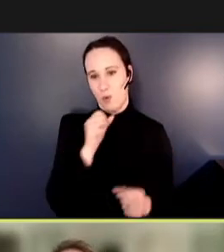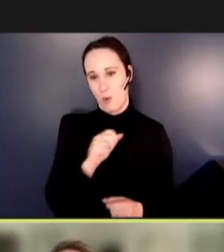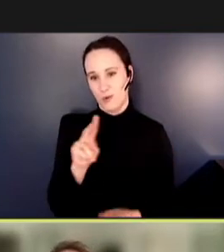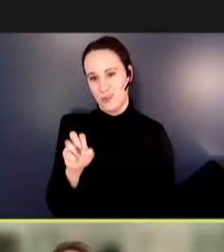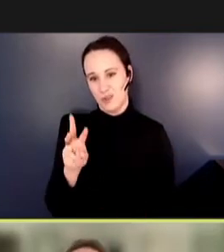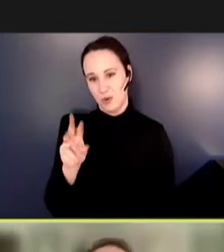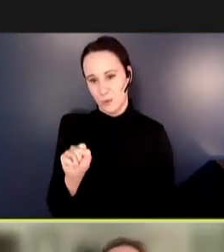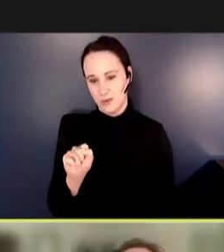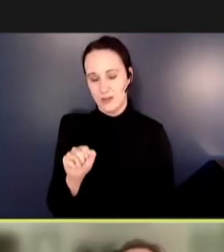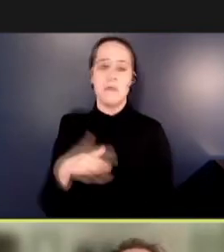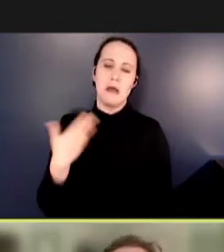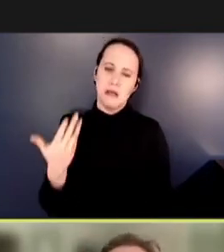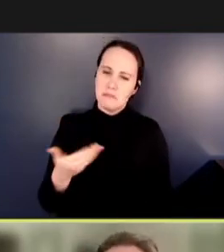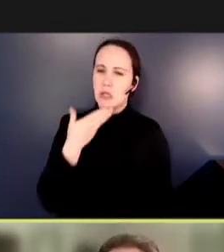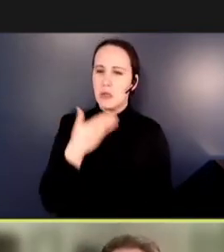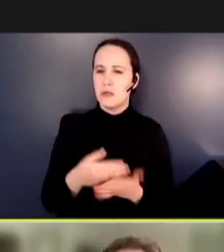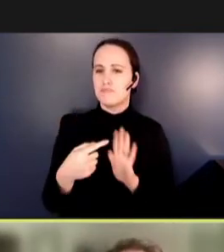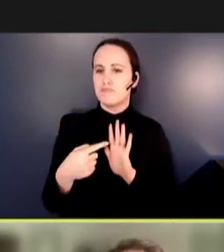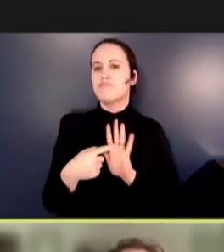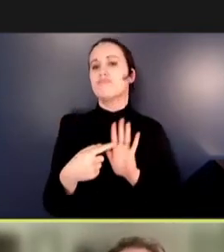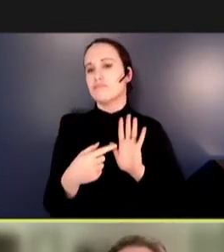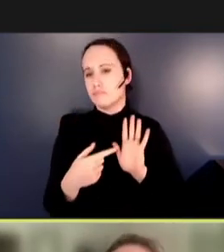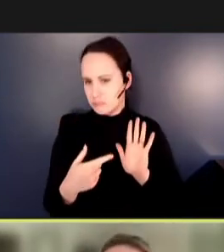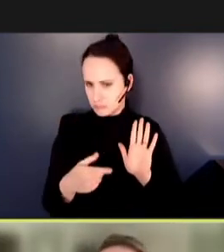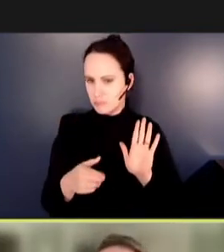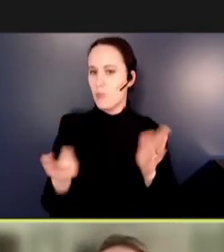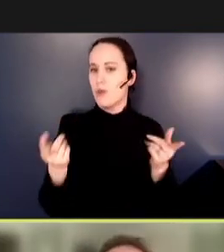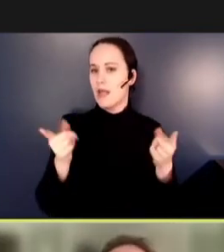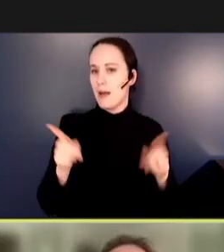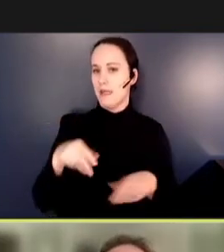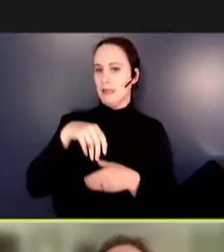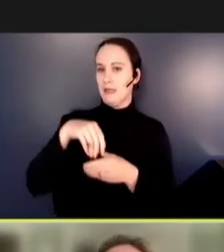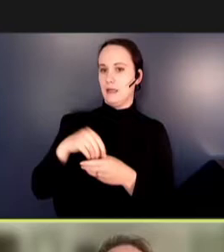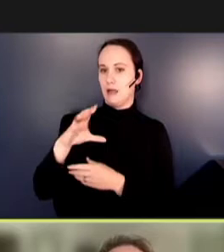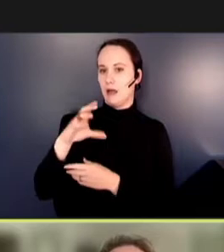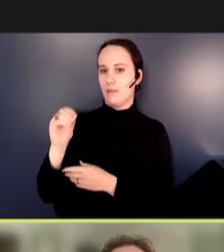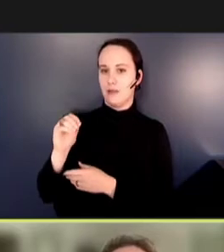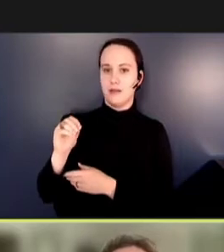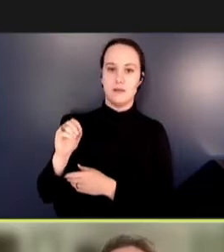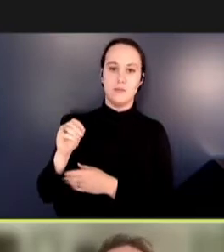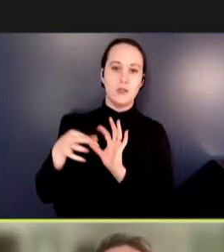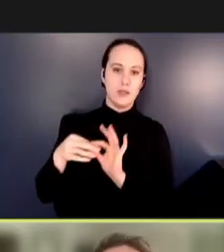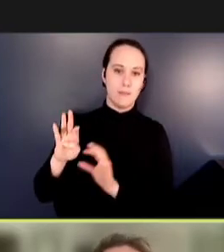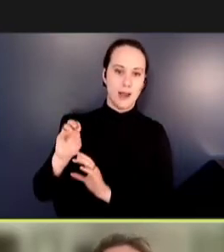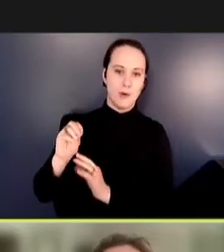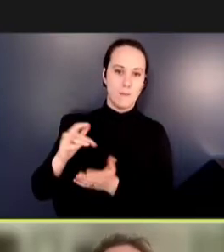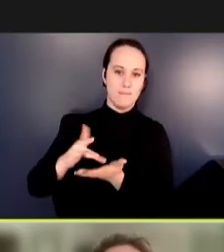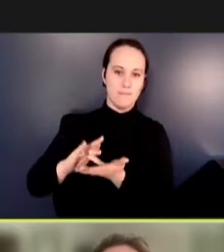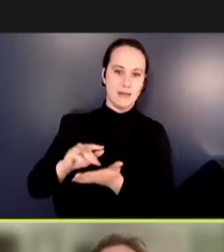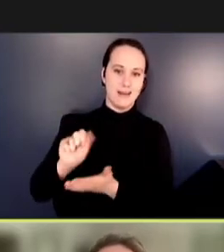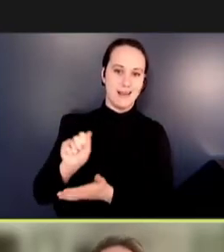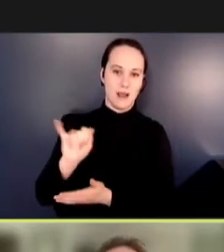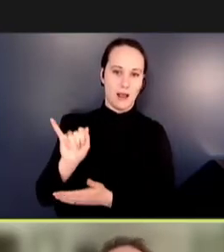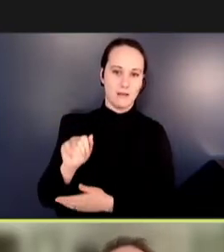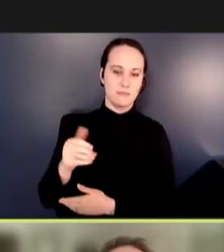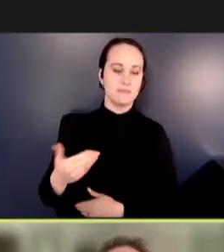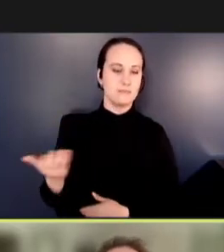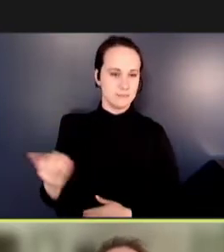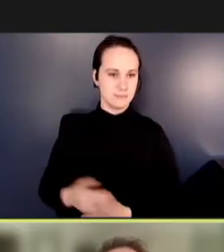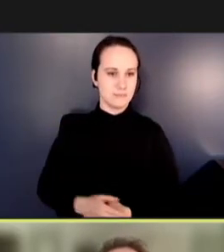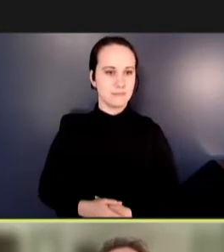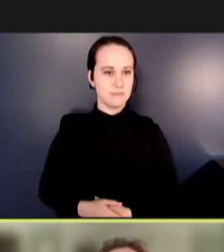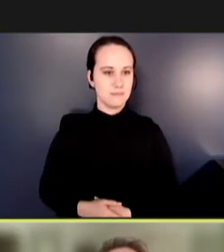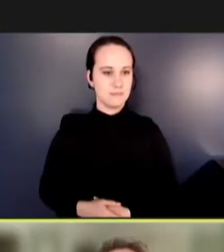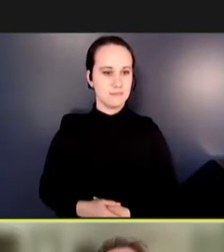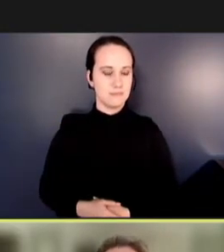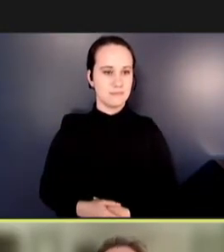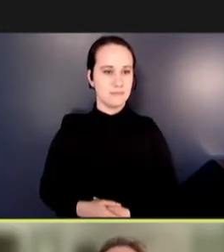and kind of the hope of AI within biomedicine on the product development side. We're going to turn